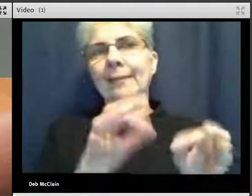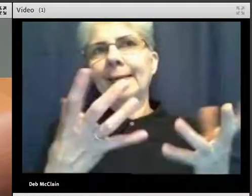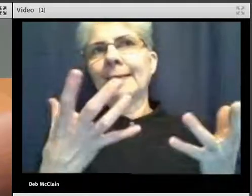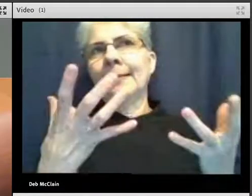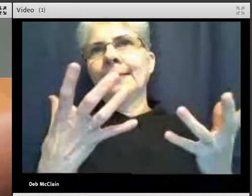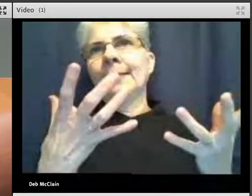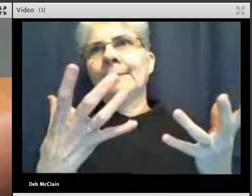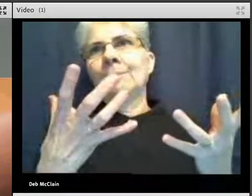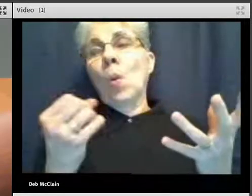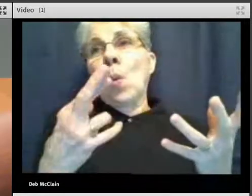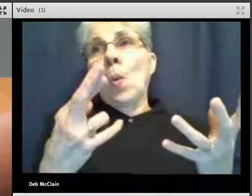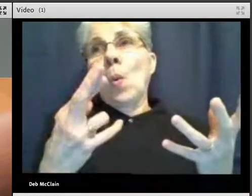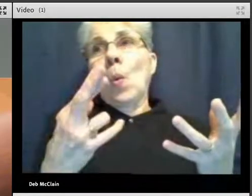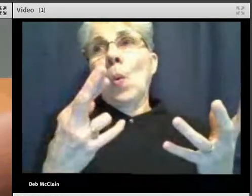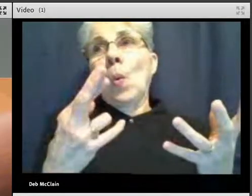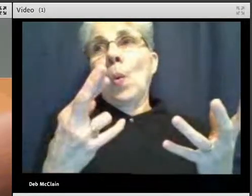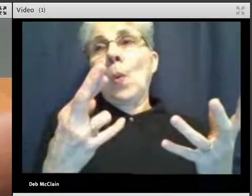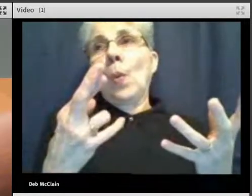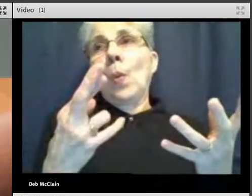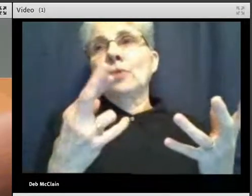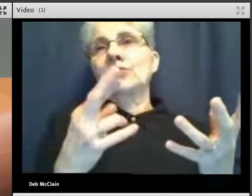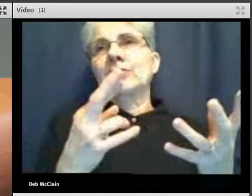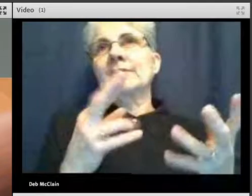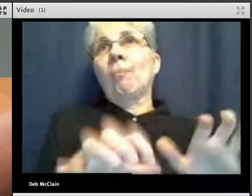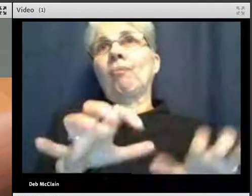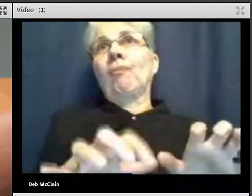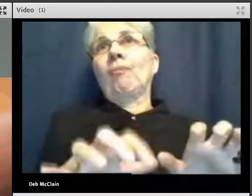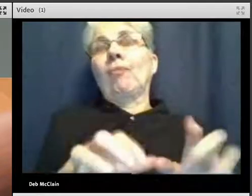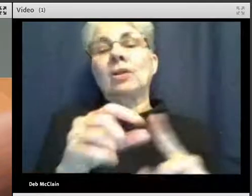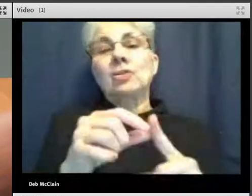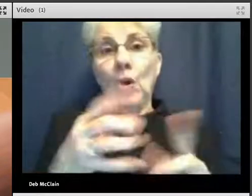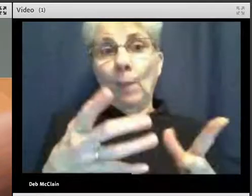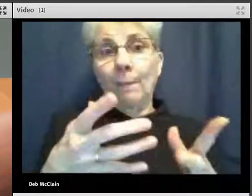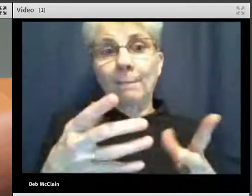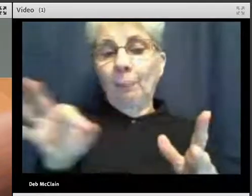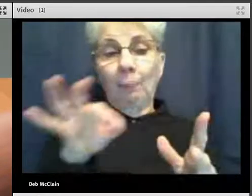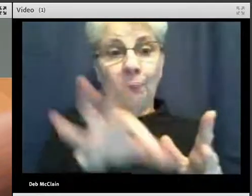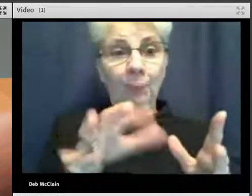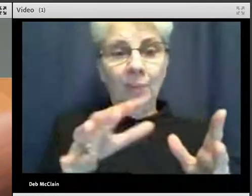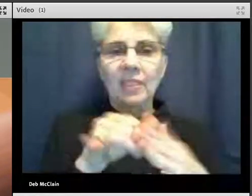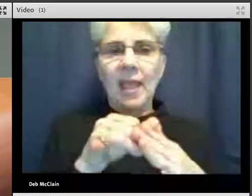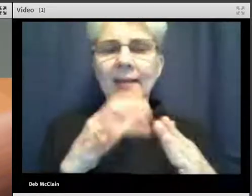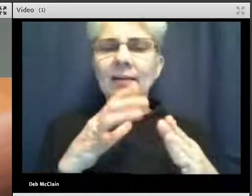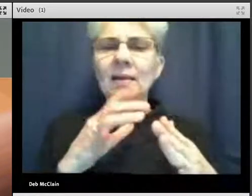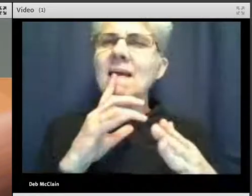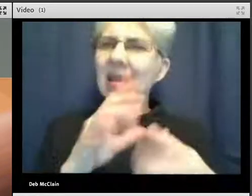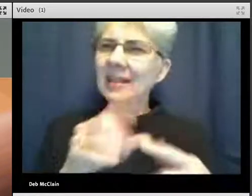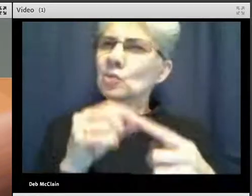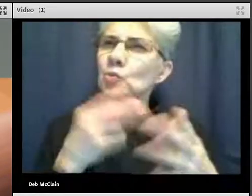They either purposely or just randomly put in a term. So, you know, especially this is true a lot of times